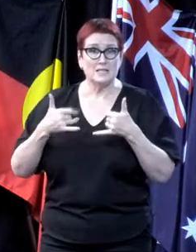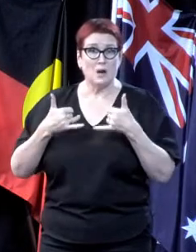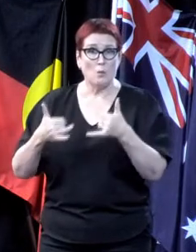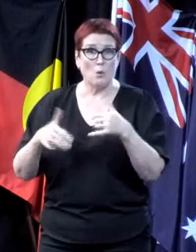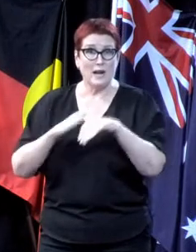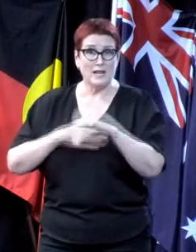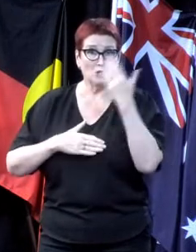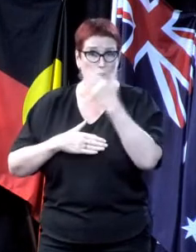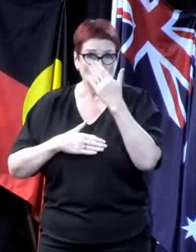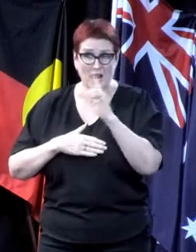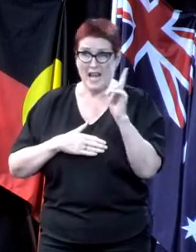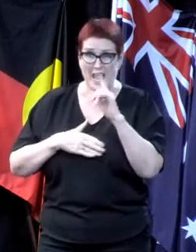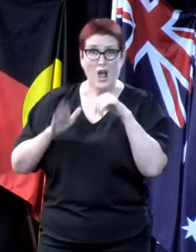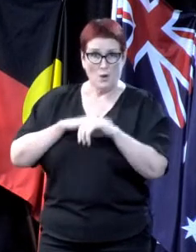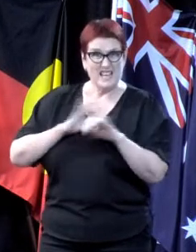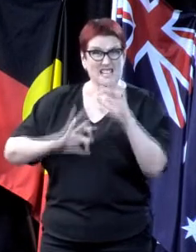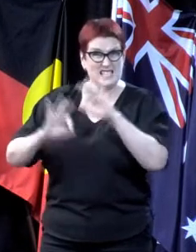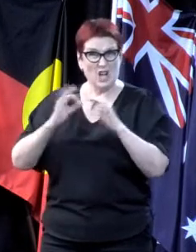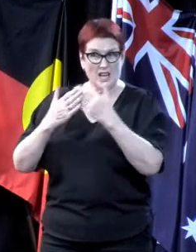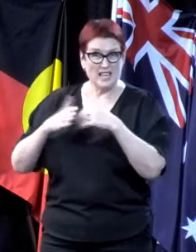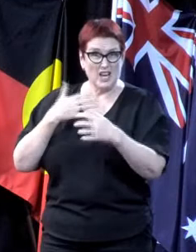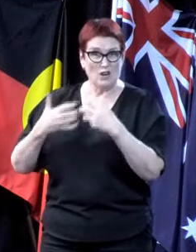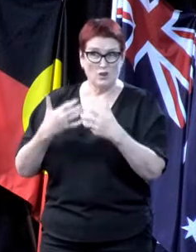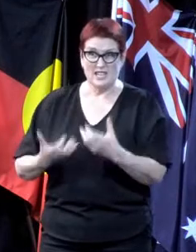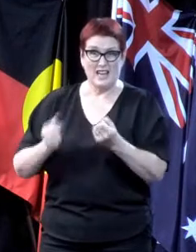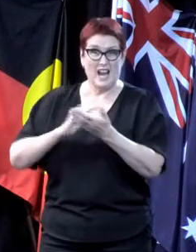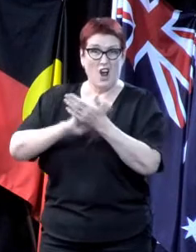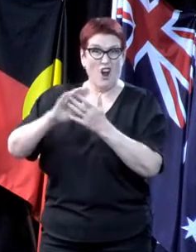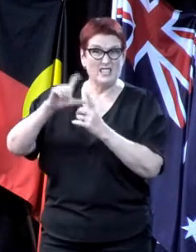in that science degree at university. I’ve got lots of stories like that